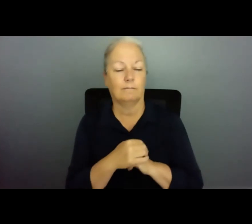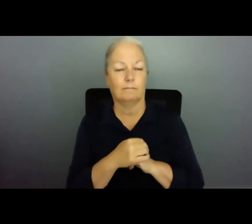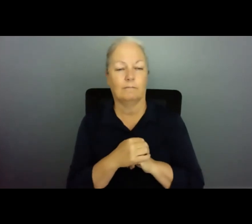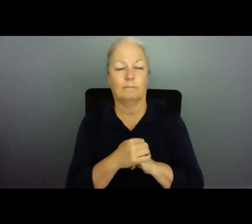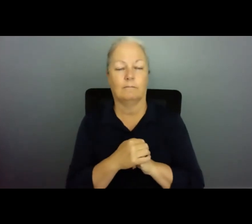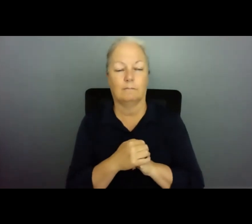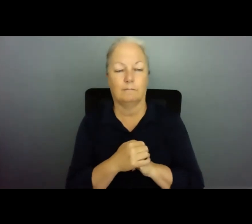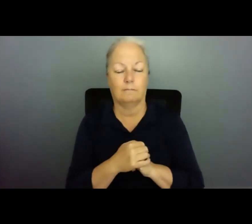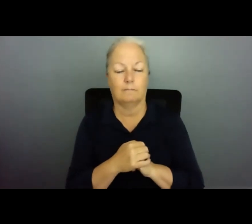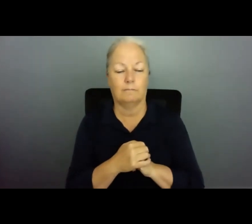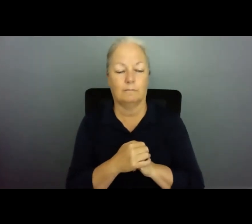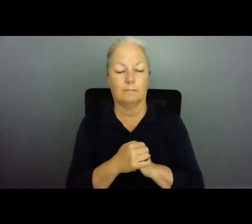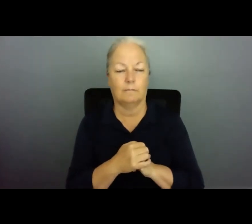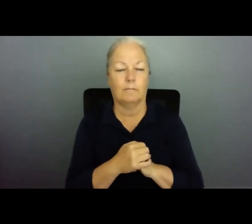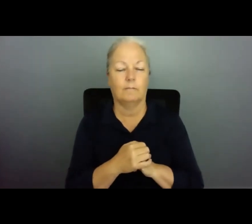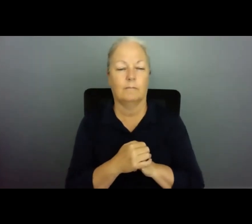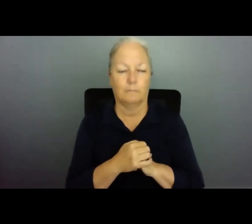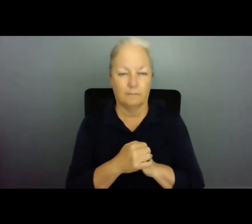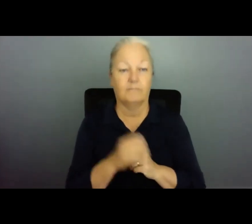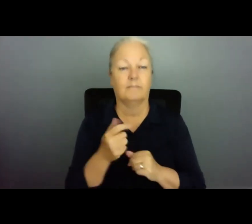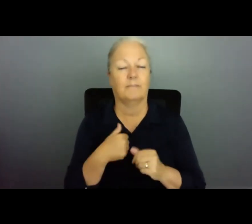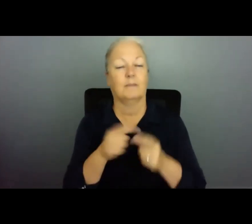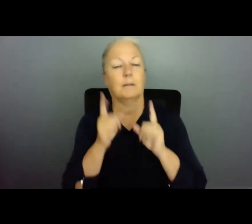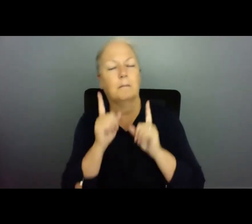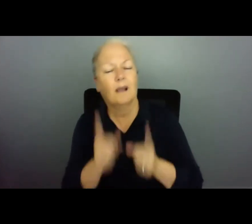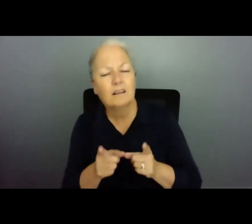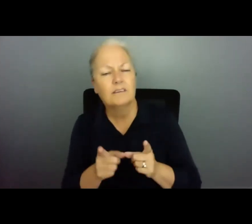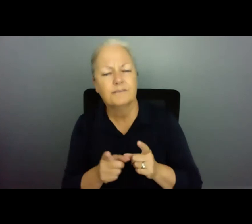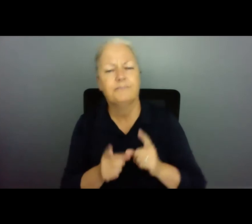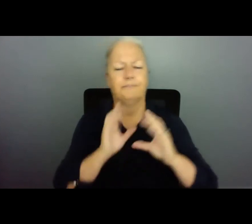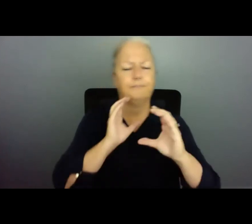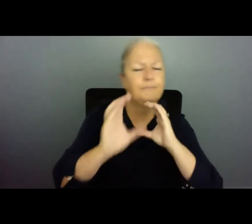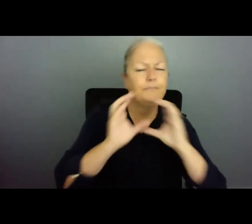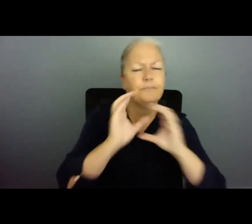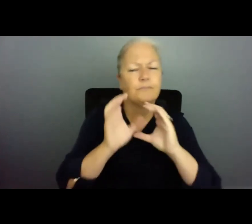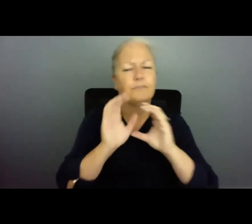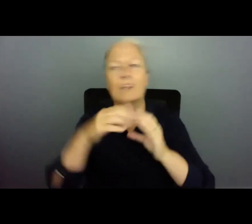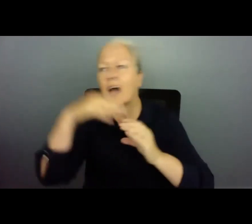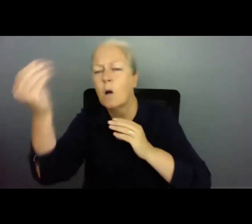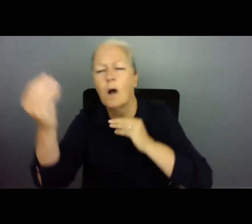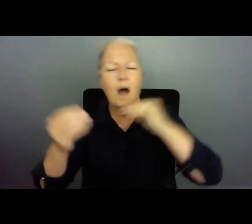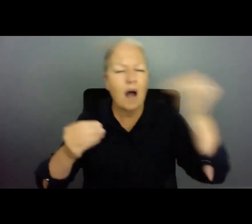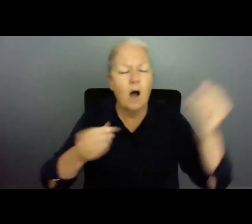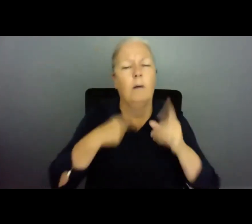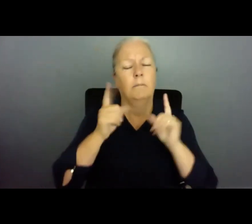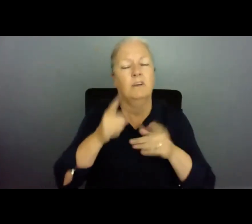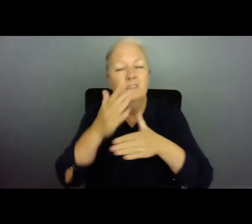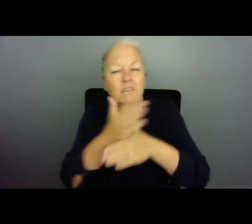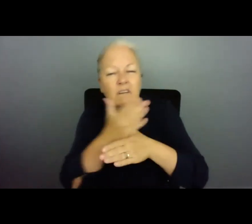and external audiences on a regular basis we share stories of people with intellectual disabilities